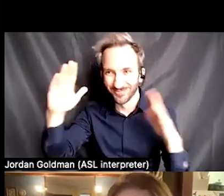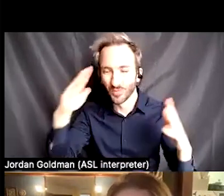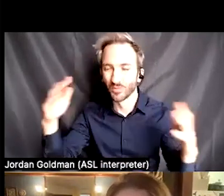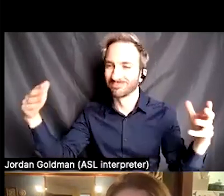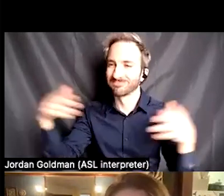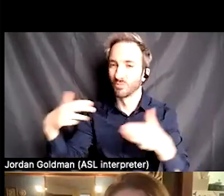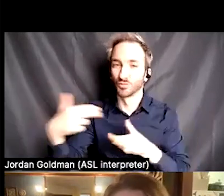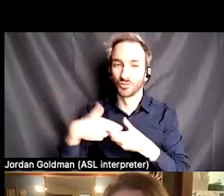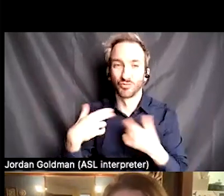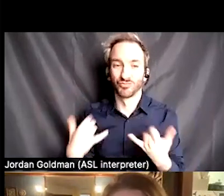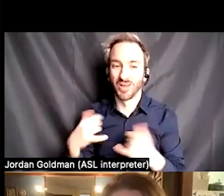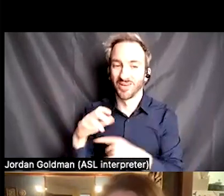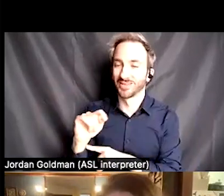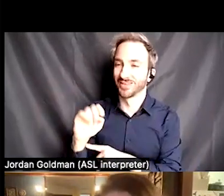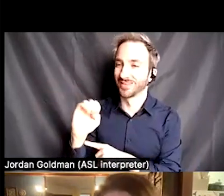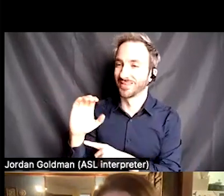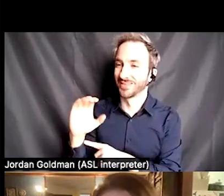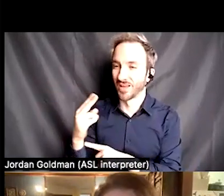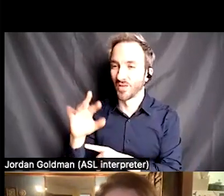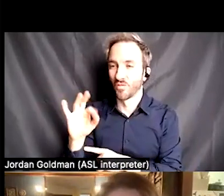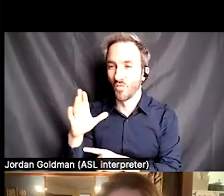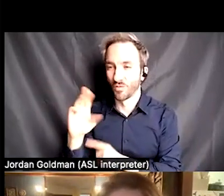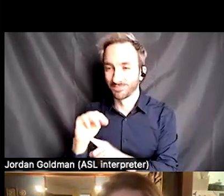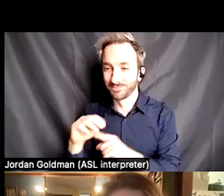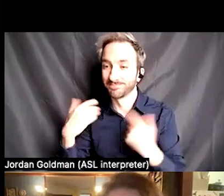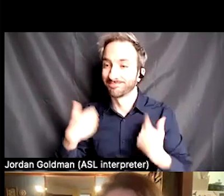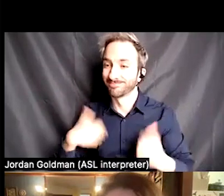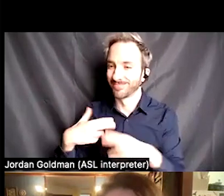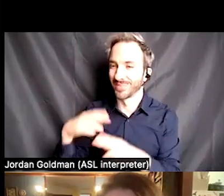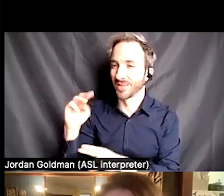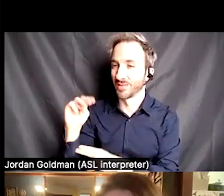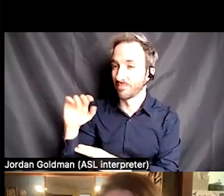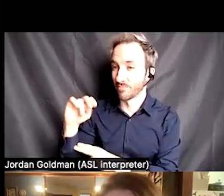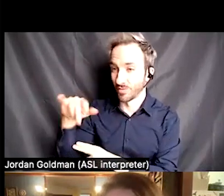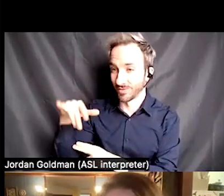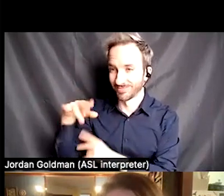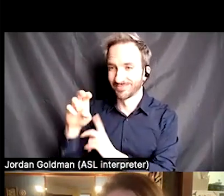name's Monique Mongeon. I'm the project manager at BookNet Canada, and I work primarily on our sales